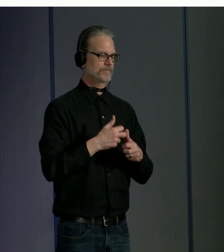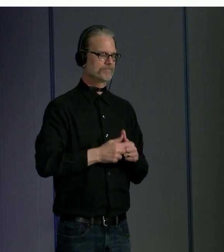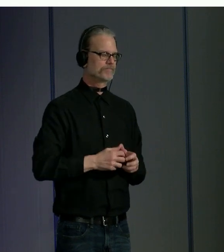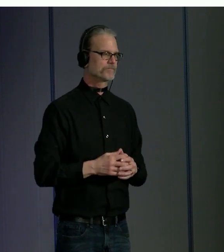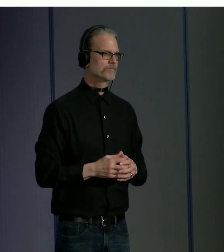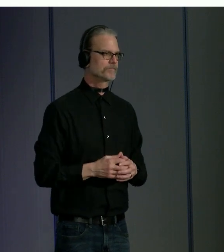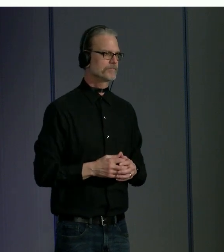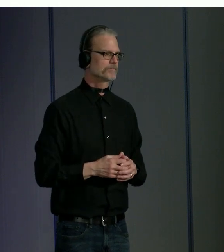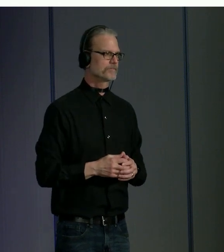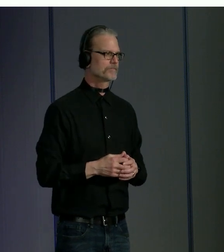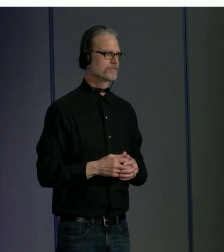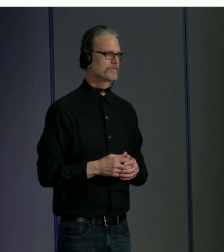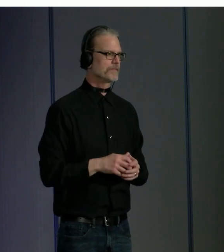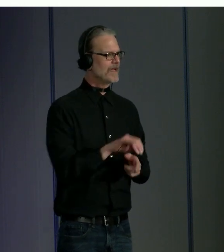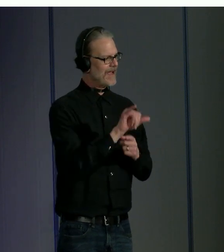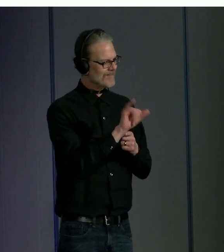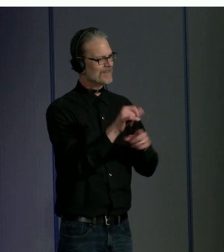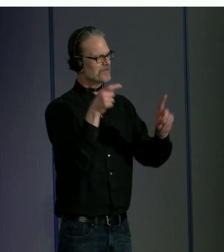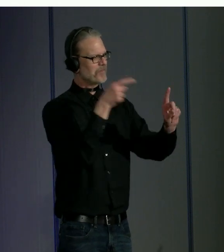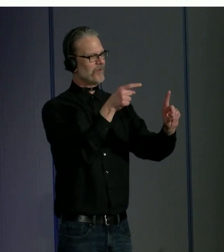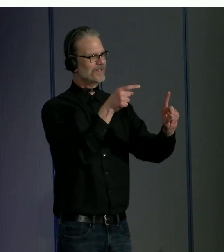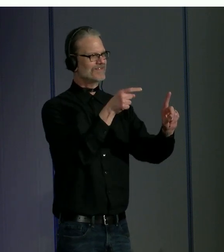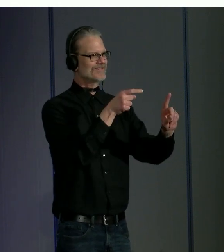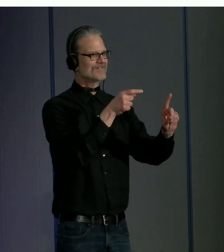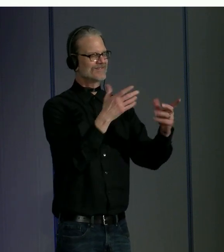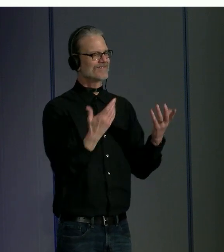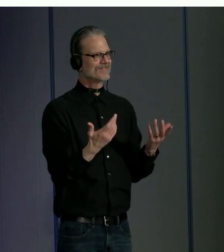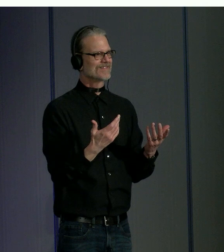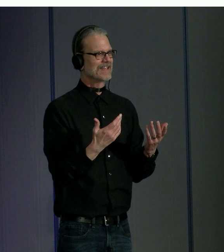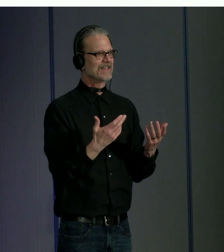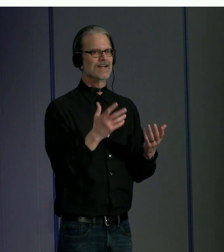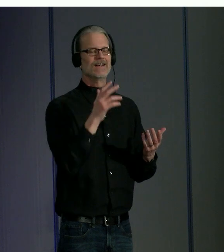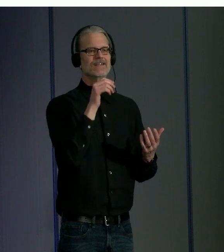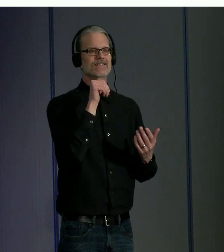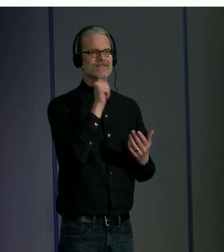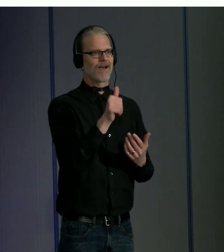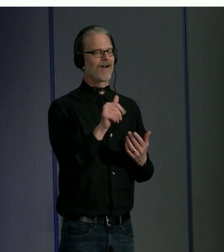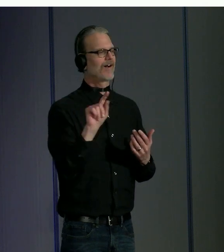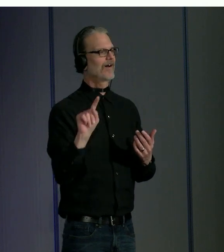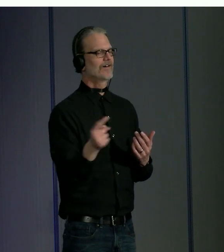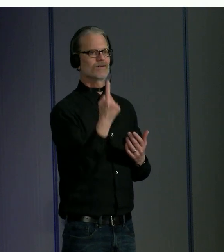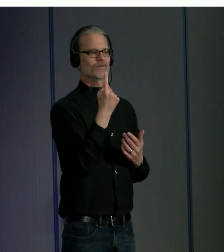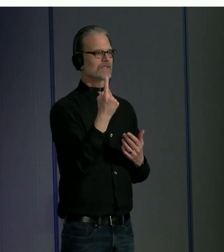And that's the whole point of this is that it's not just about simplicity.